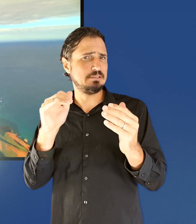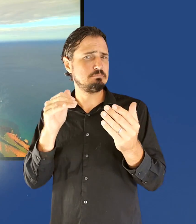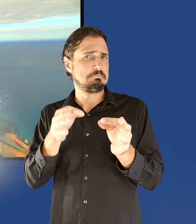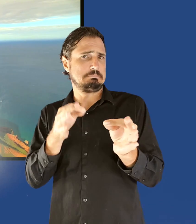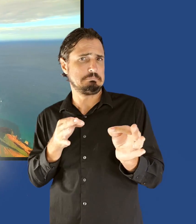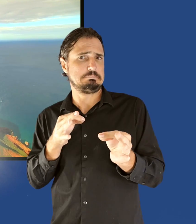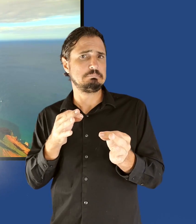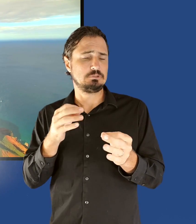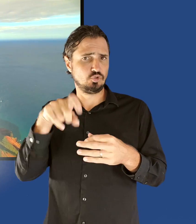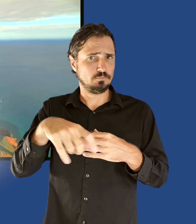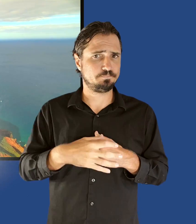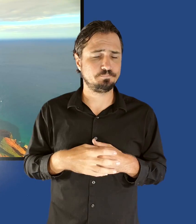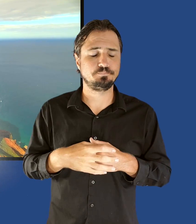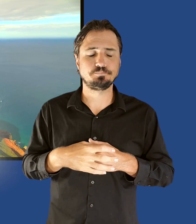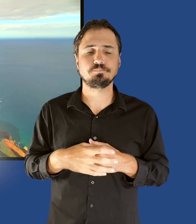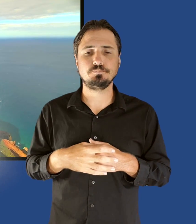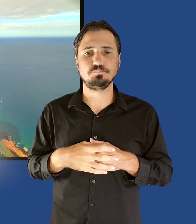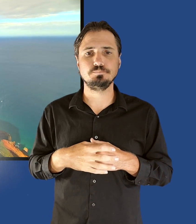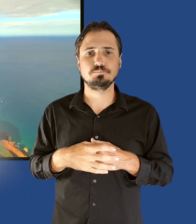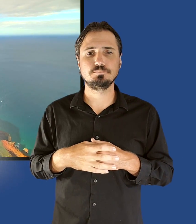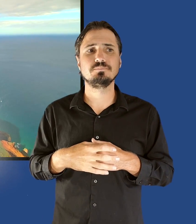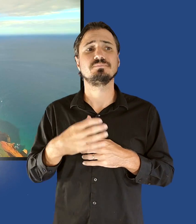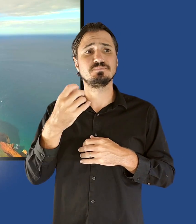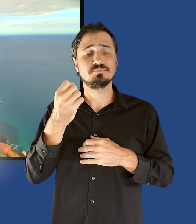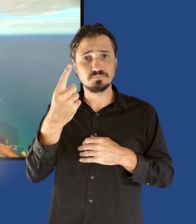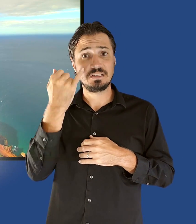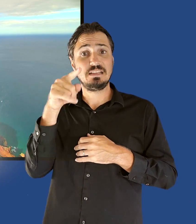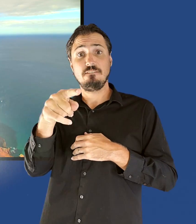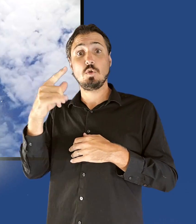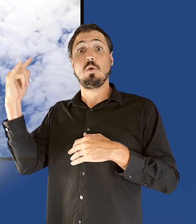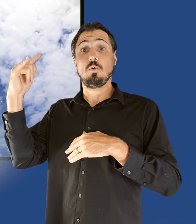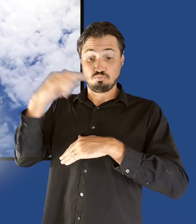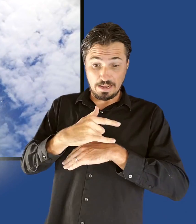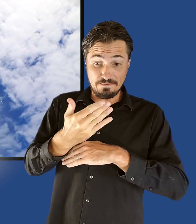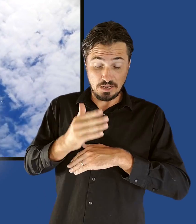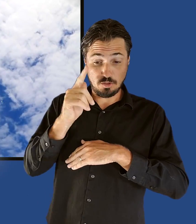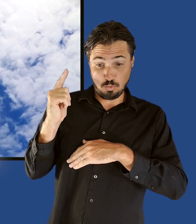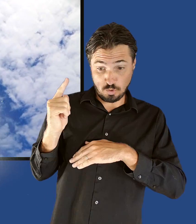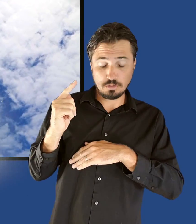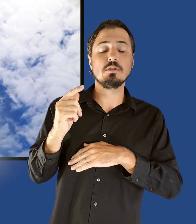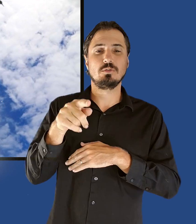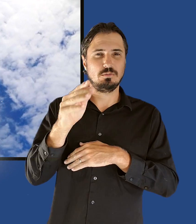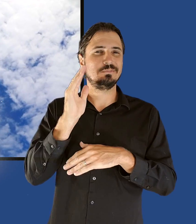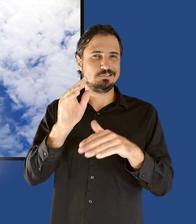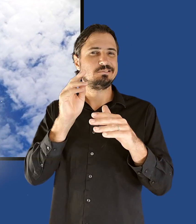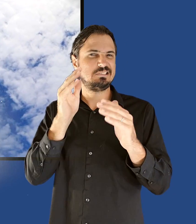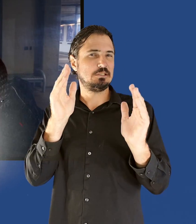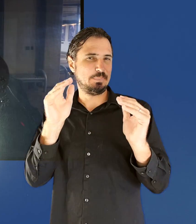For incoming arrivals, travelers will encounter and addition screening process upon arrival to the Līhu‘e Airport.